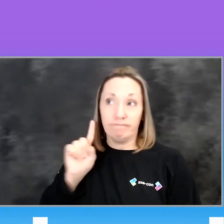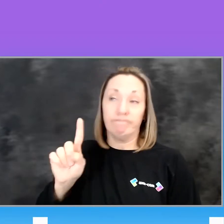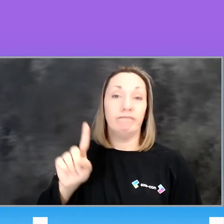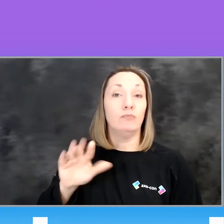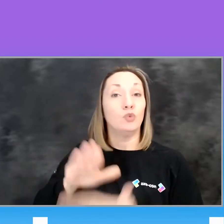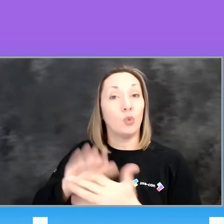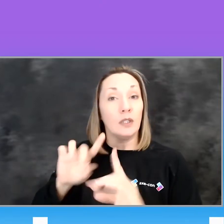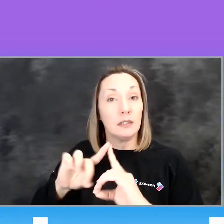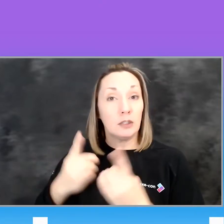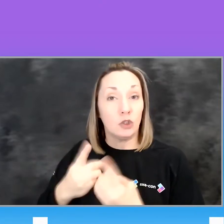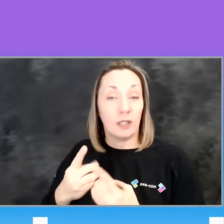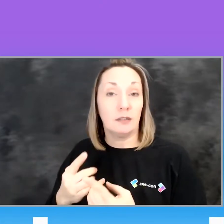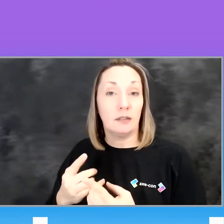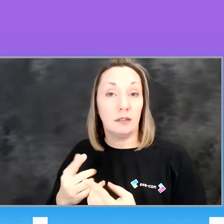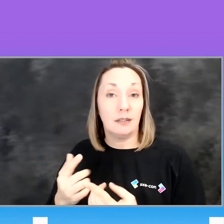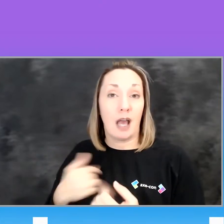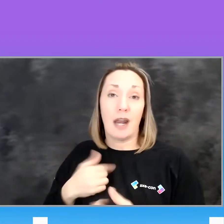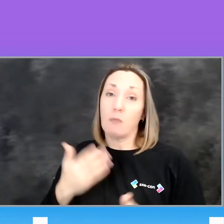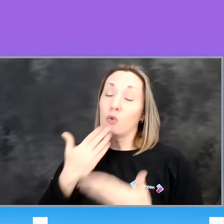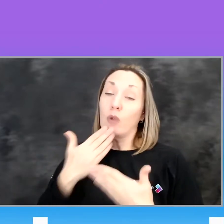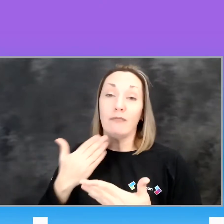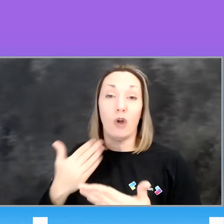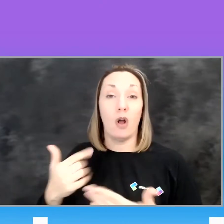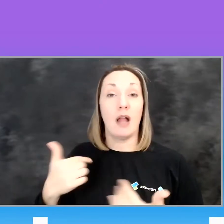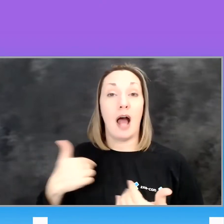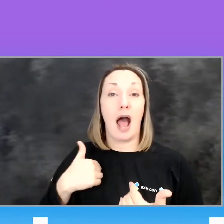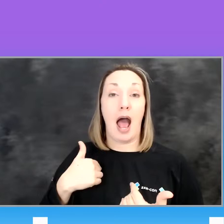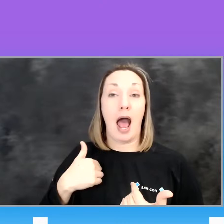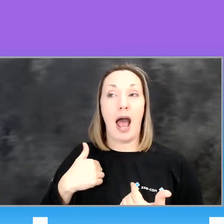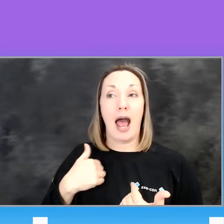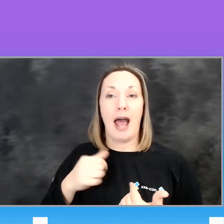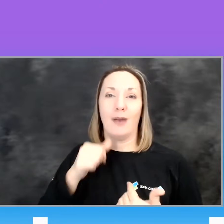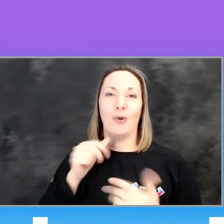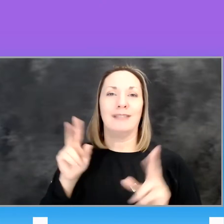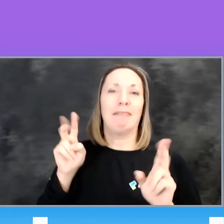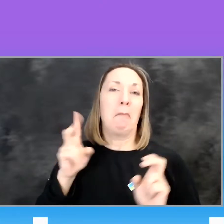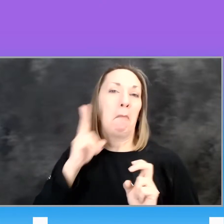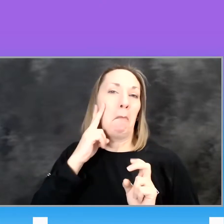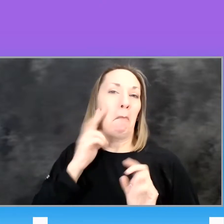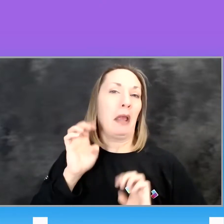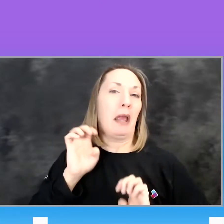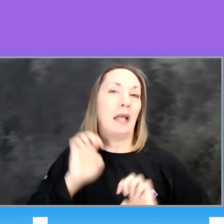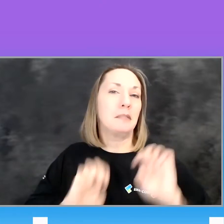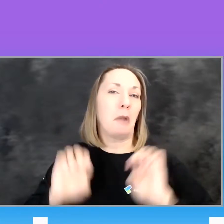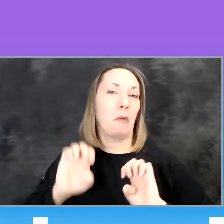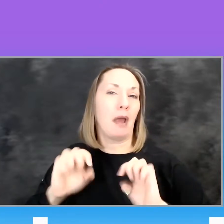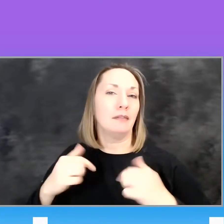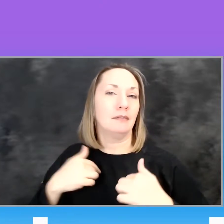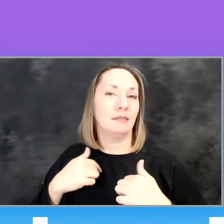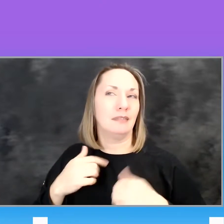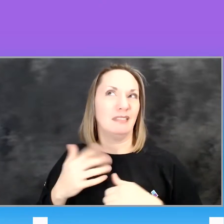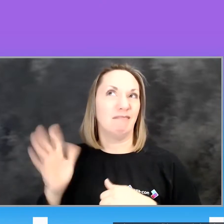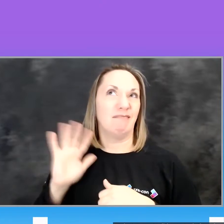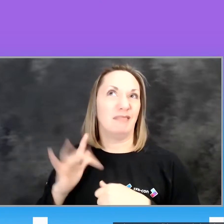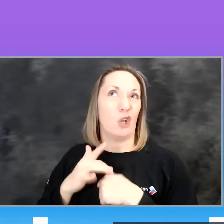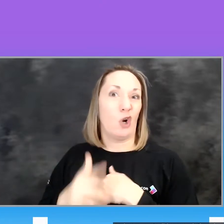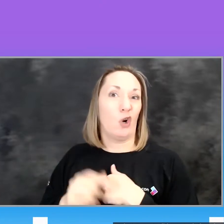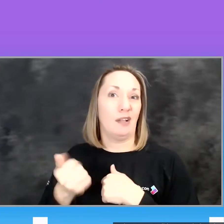district. And I am grateful that